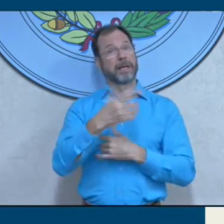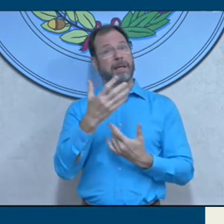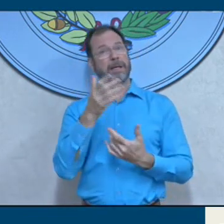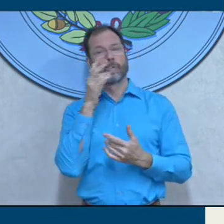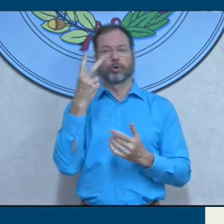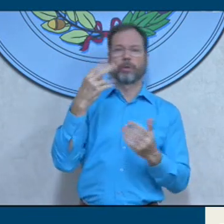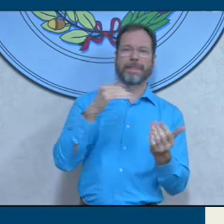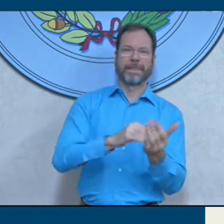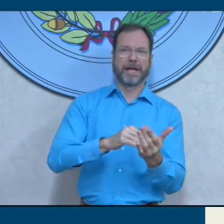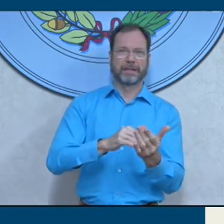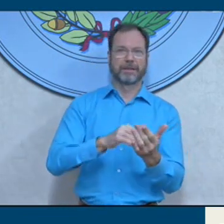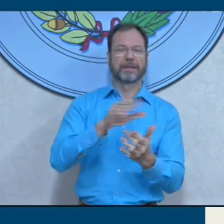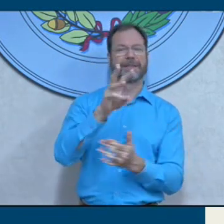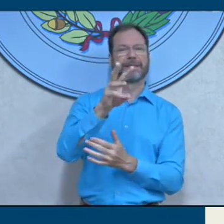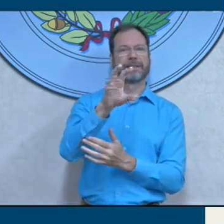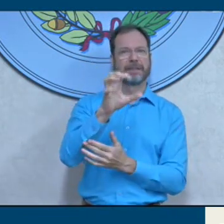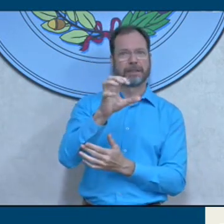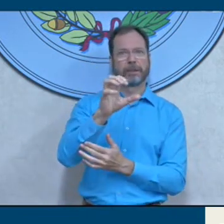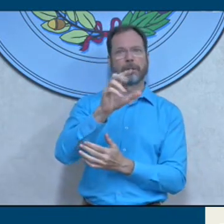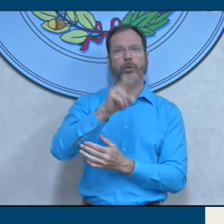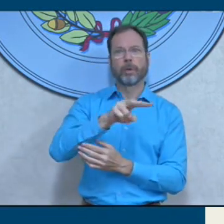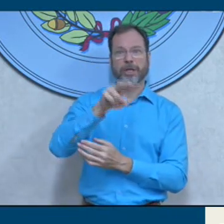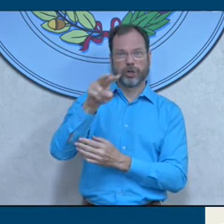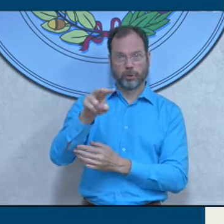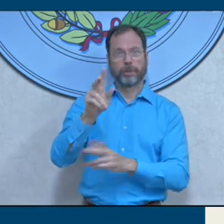NEW HIGH. AND THE NUMBER OF PEOPLE WHO TEST POSITIVE.